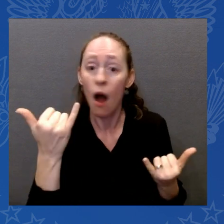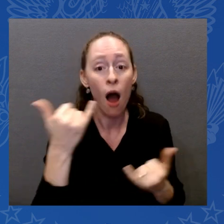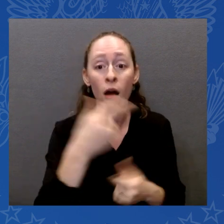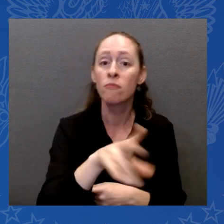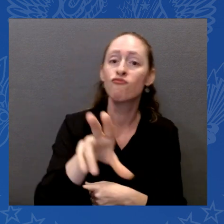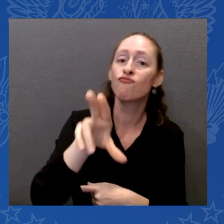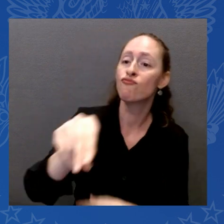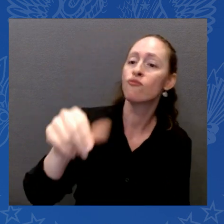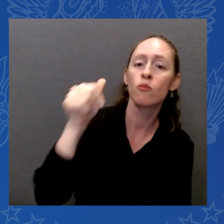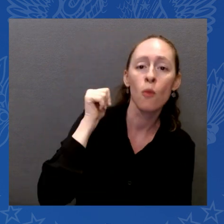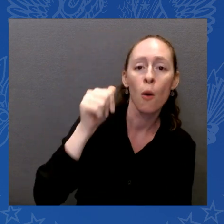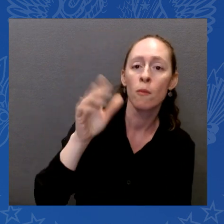It's already starting.